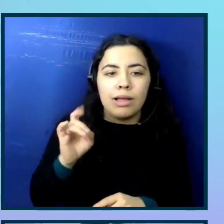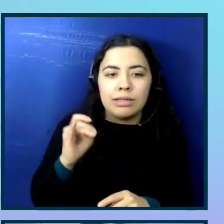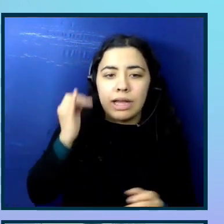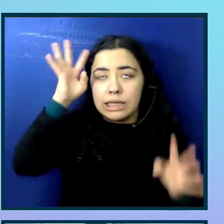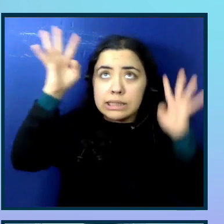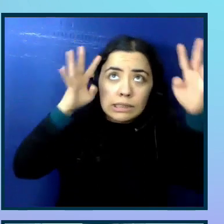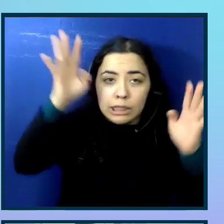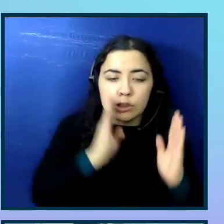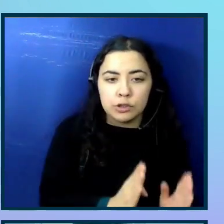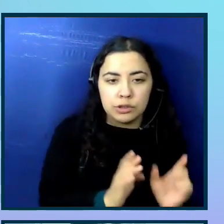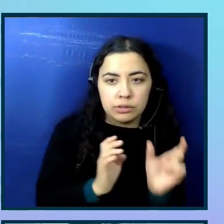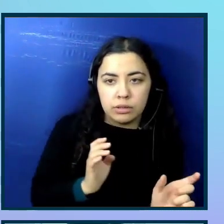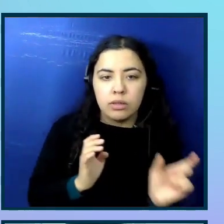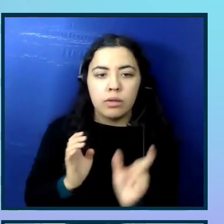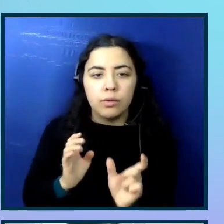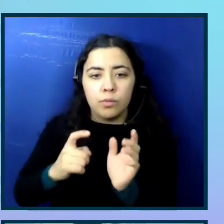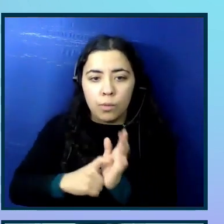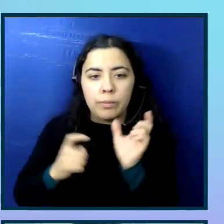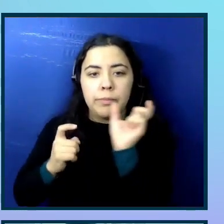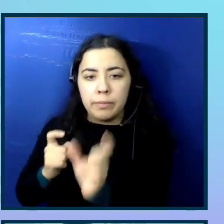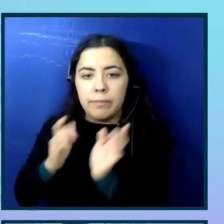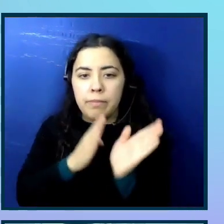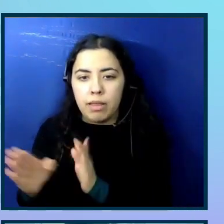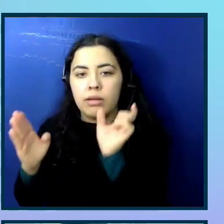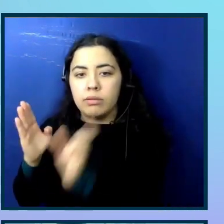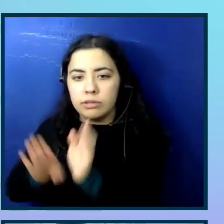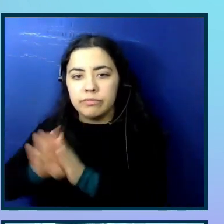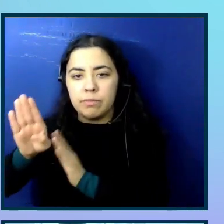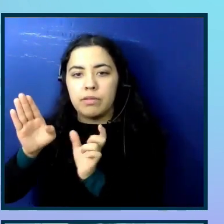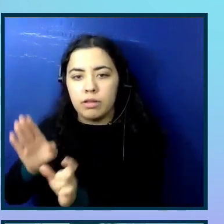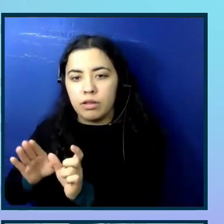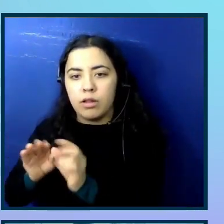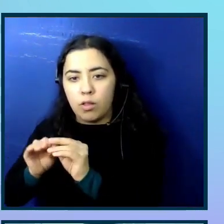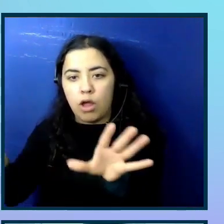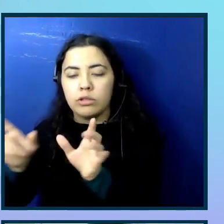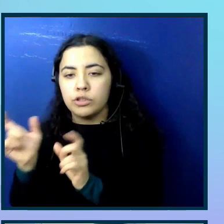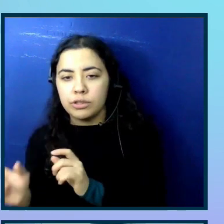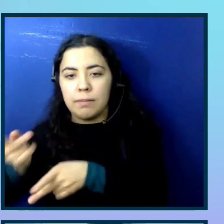planning development launch and maintenance, and how the research process or different processes